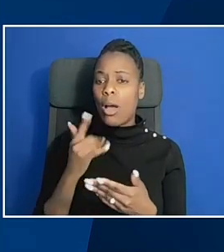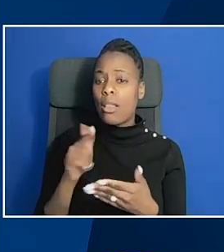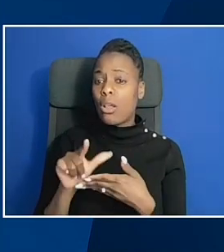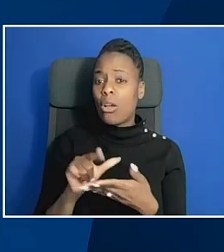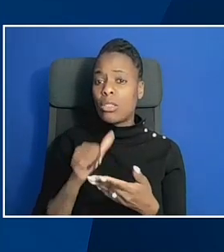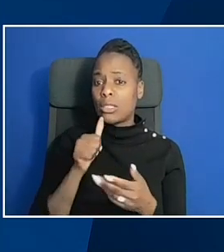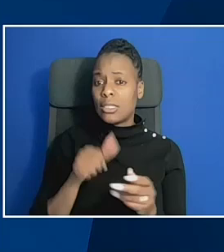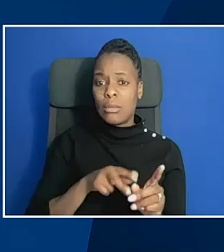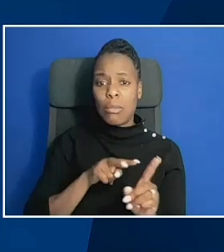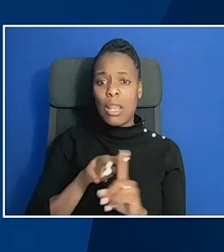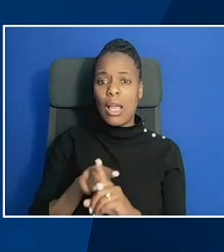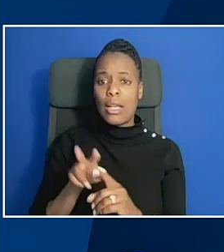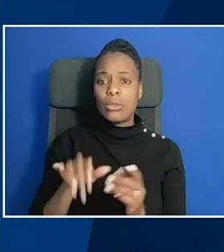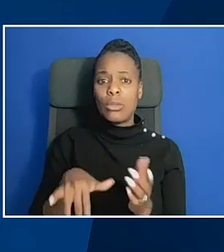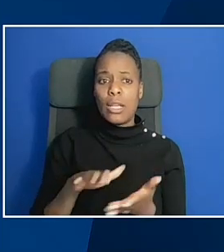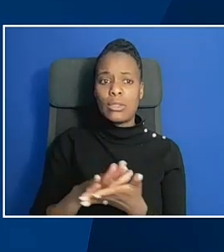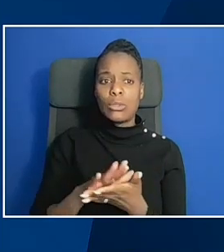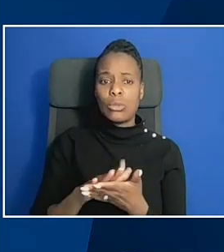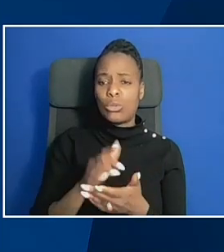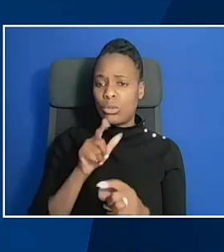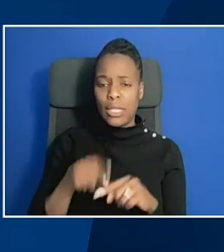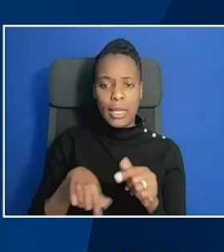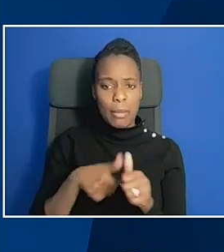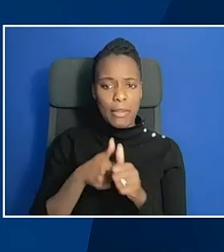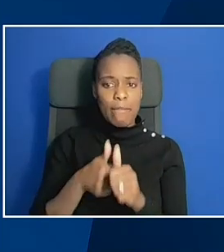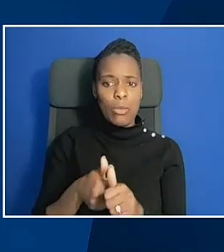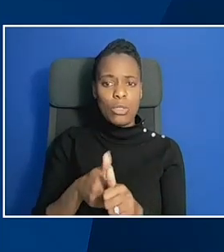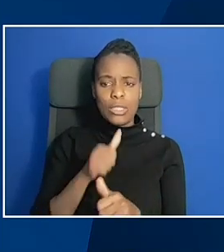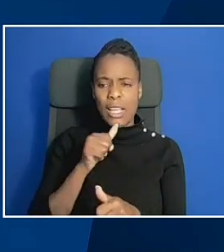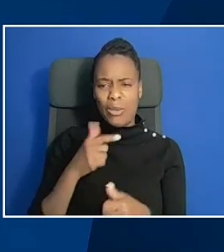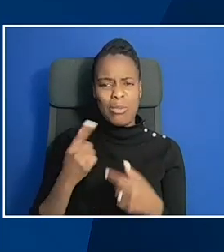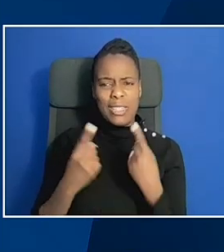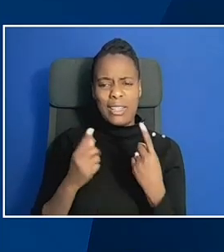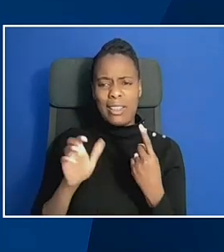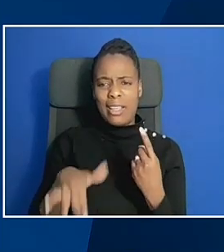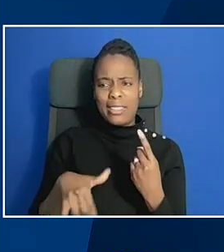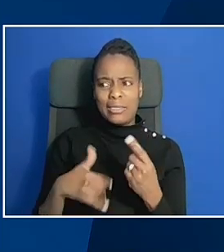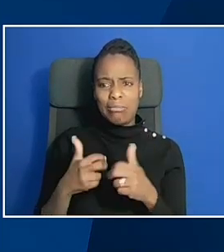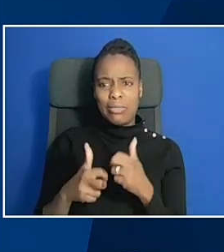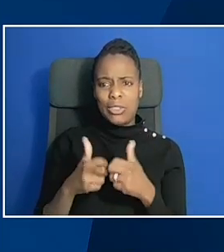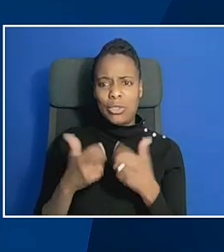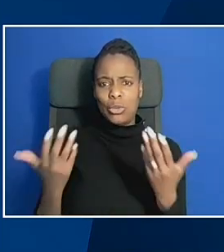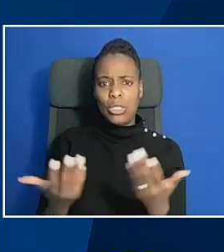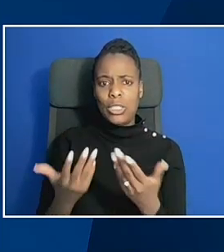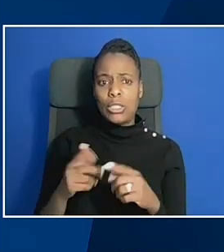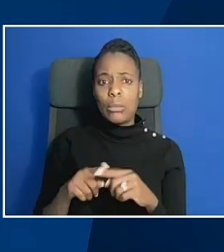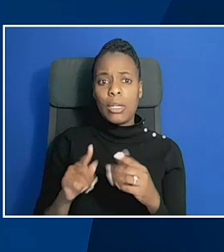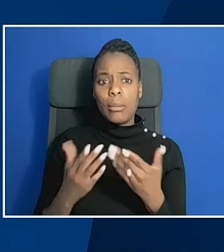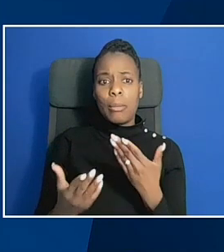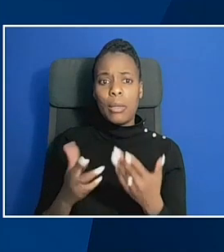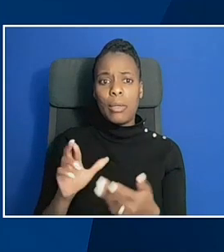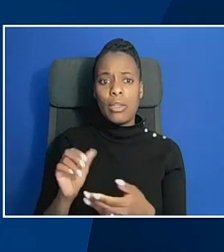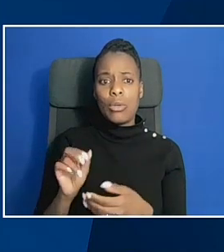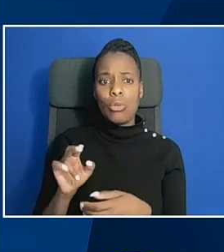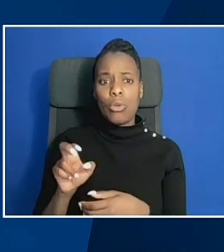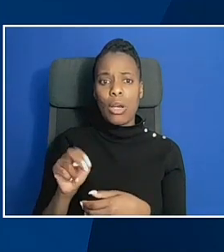couldn't be enforced. So I don't think that's an issue here. But perhaps Robyn or anyone else could